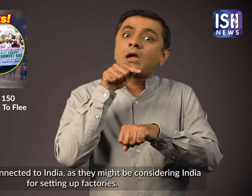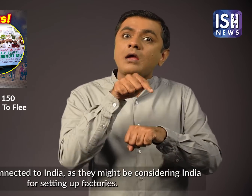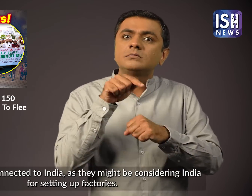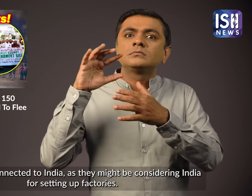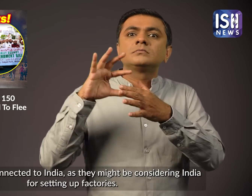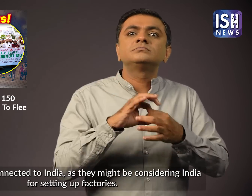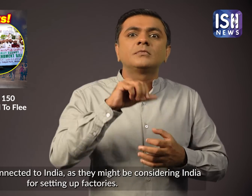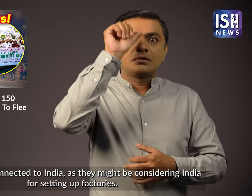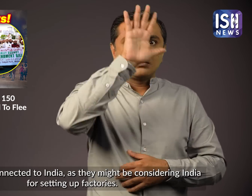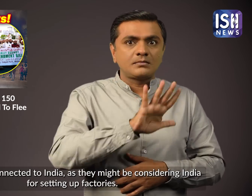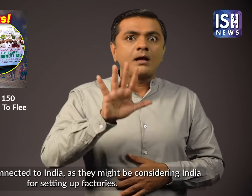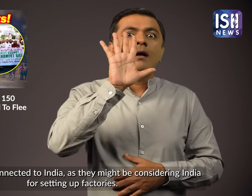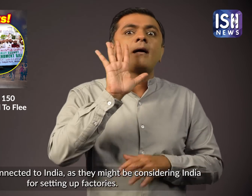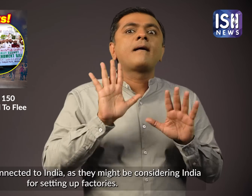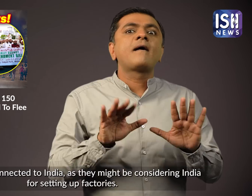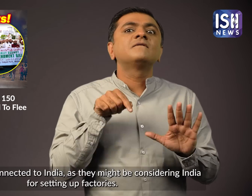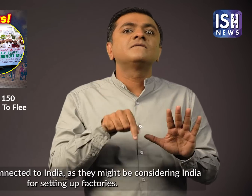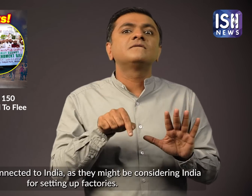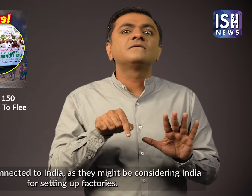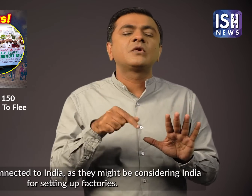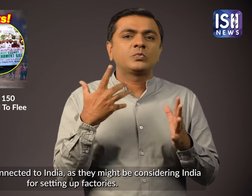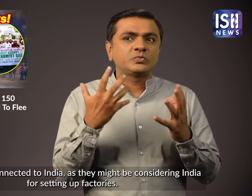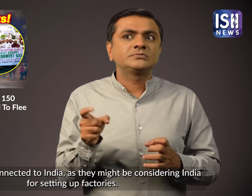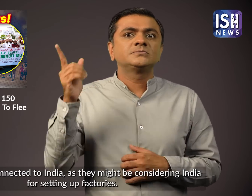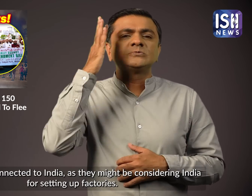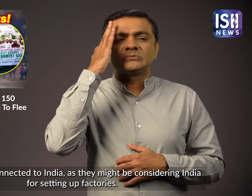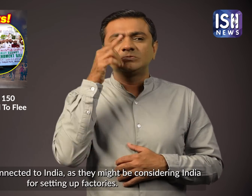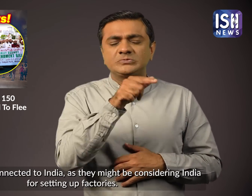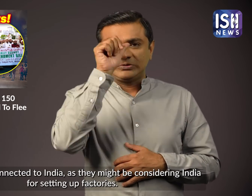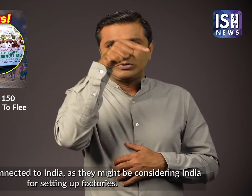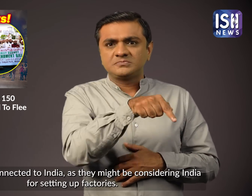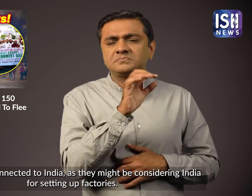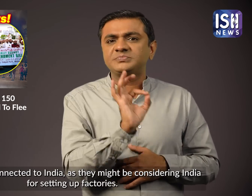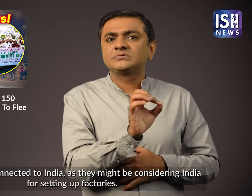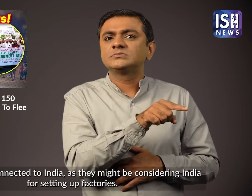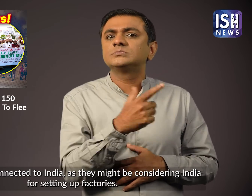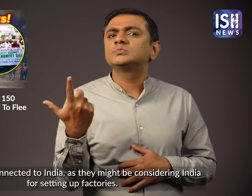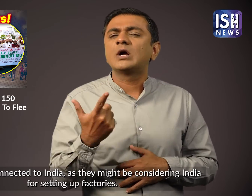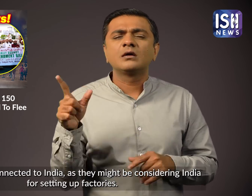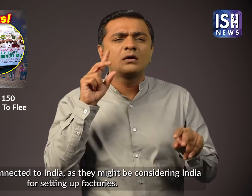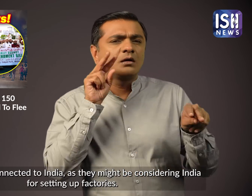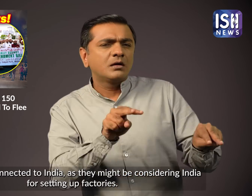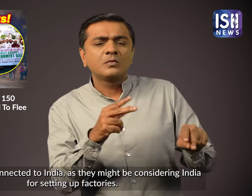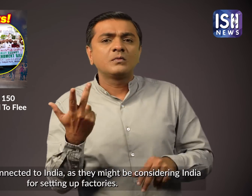This is now connected to India, as they might be considering India for setting up factories.